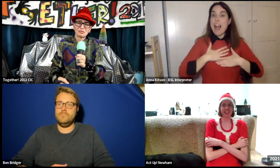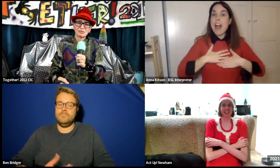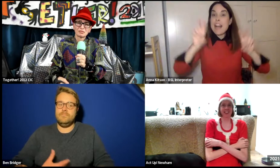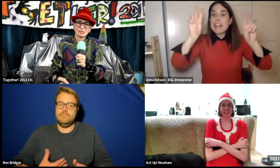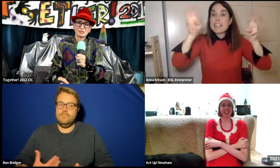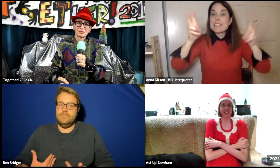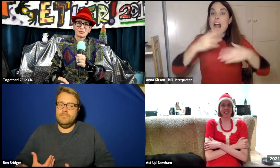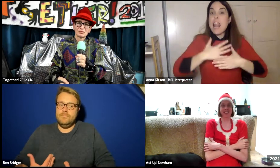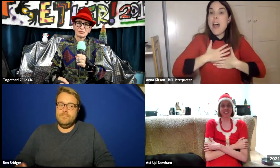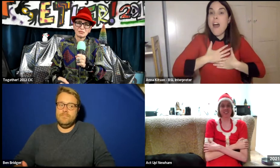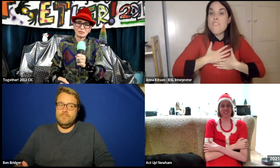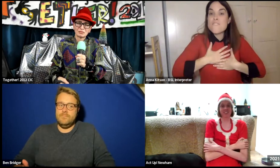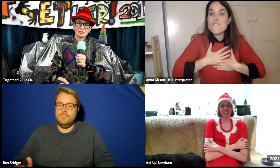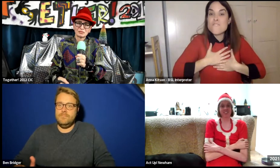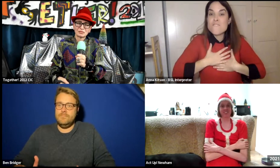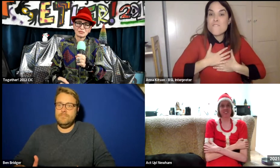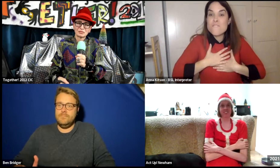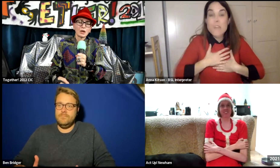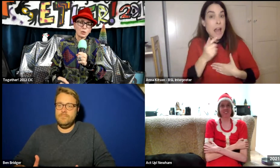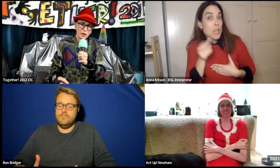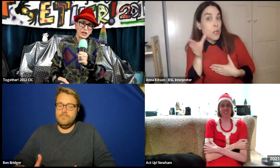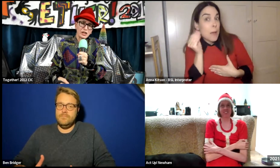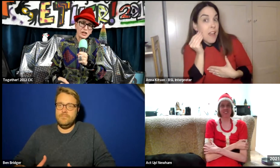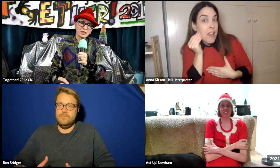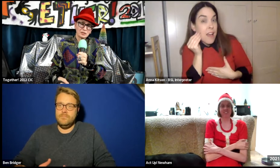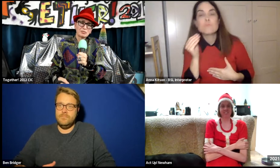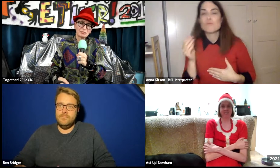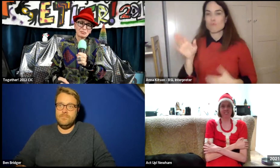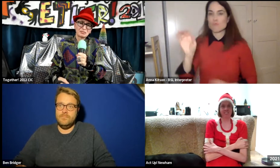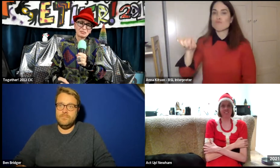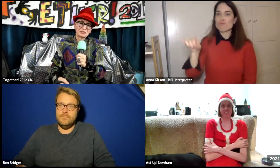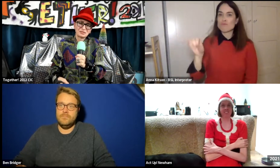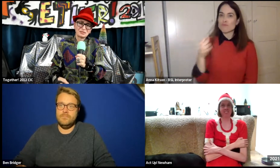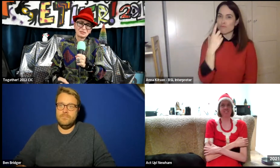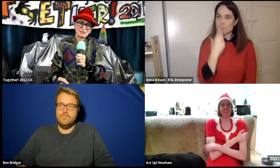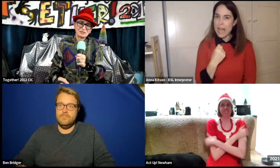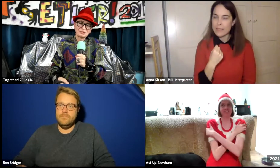Can you hear me from here?